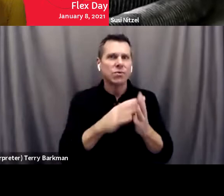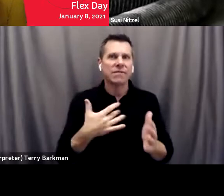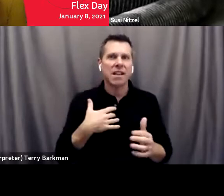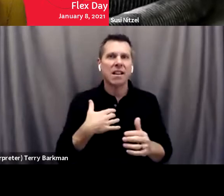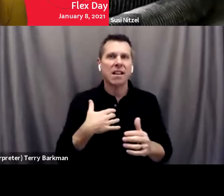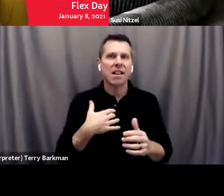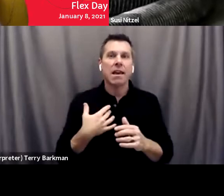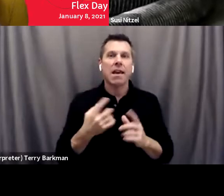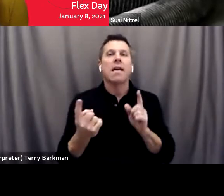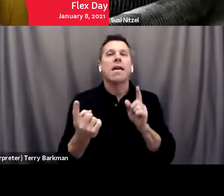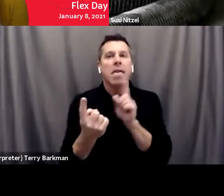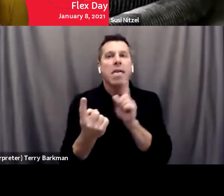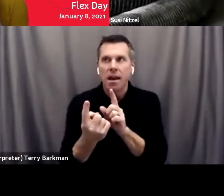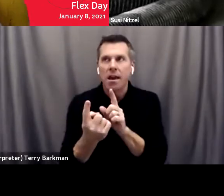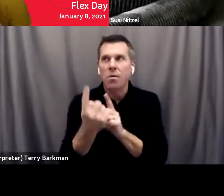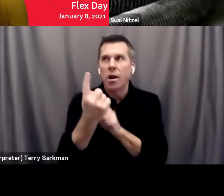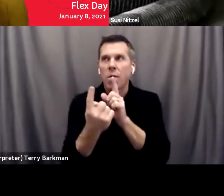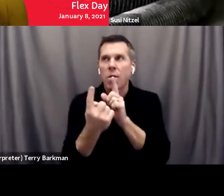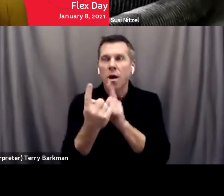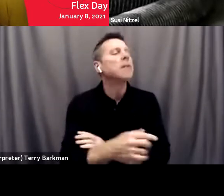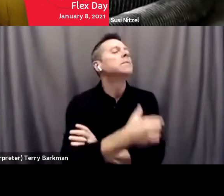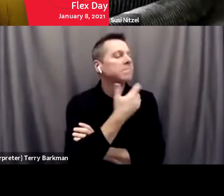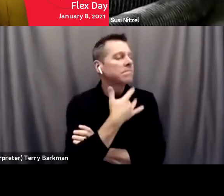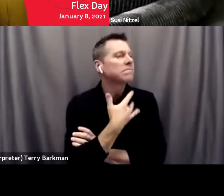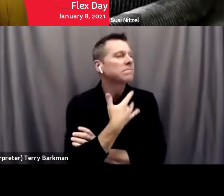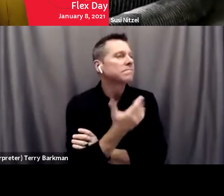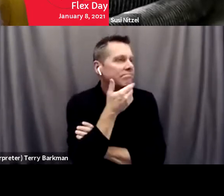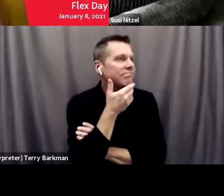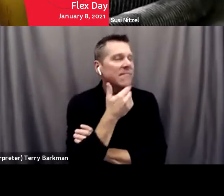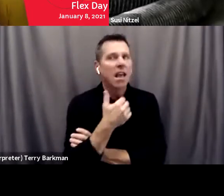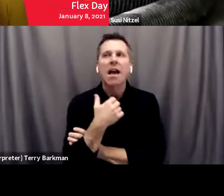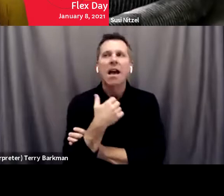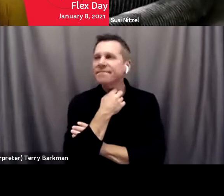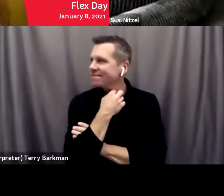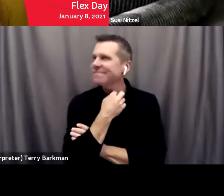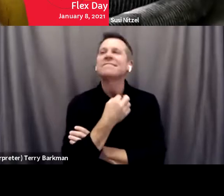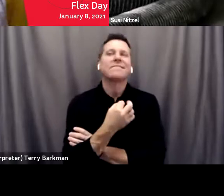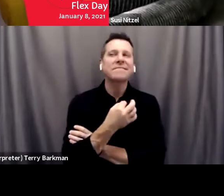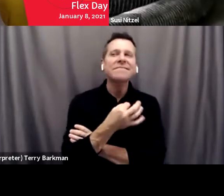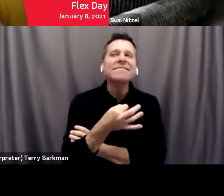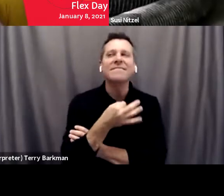environment, with faculty like they're just really confused about what office hours are and how to use them, and what they can get